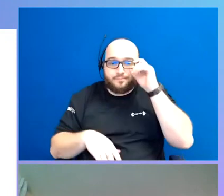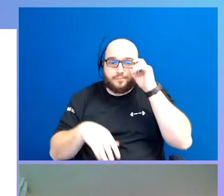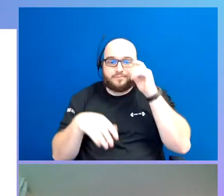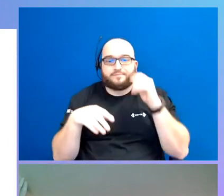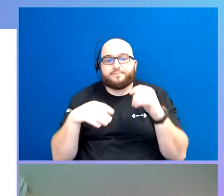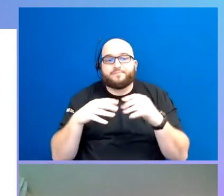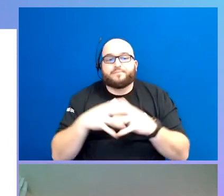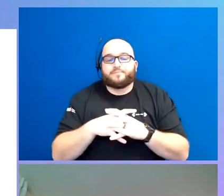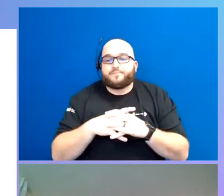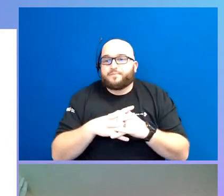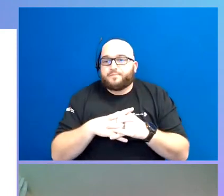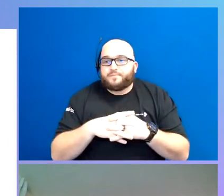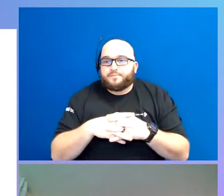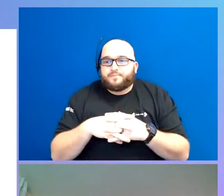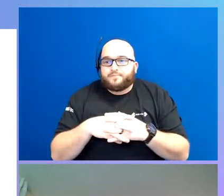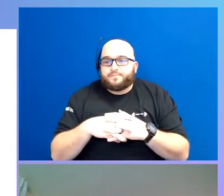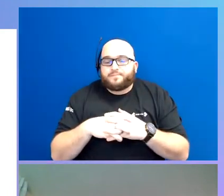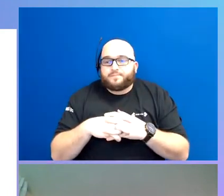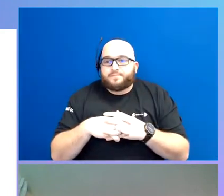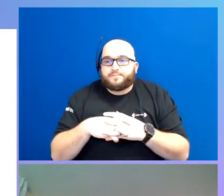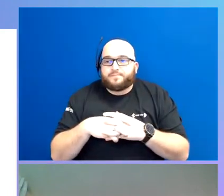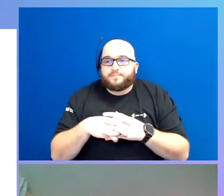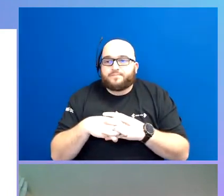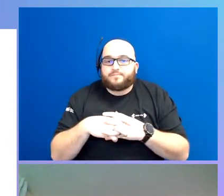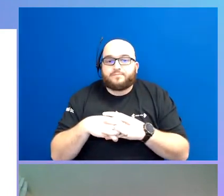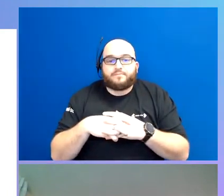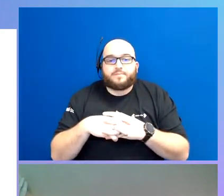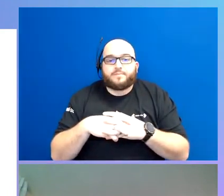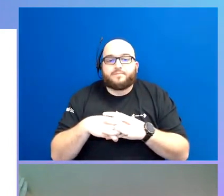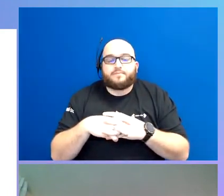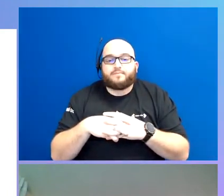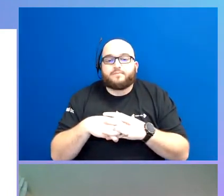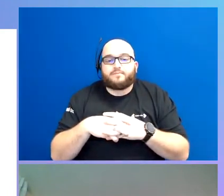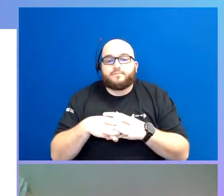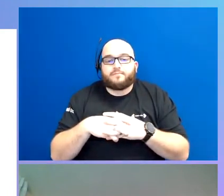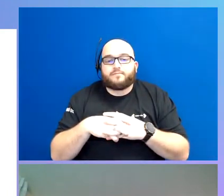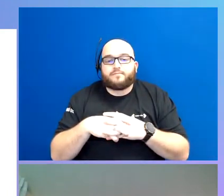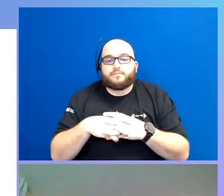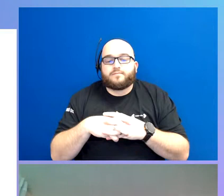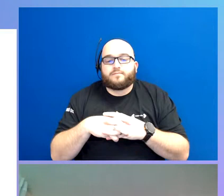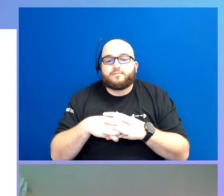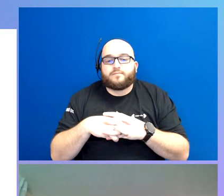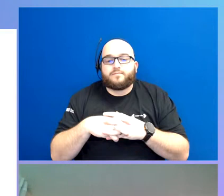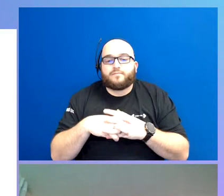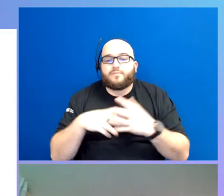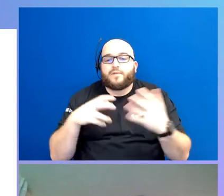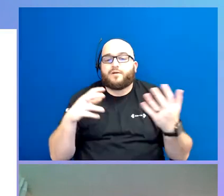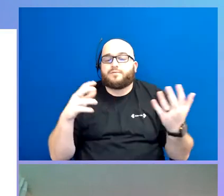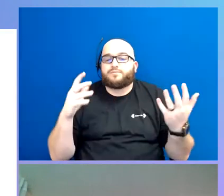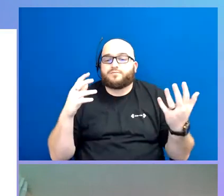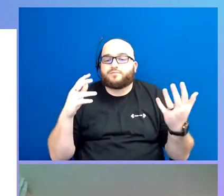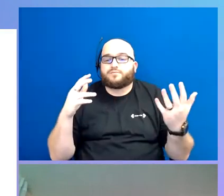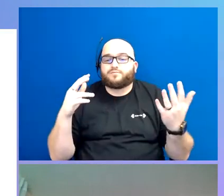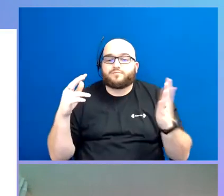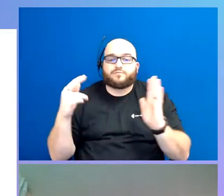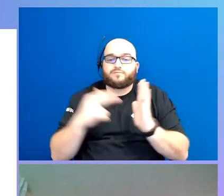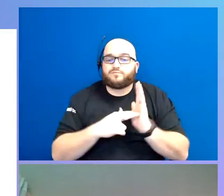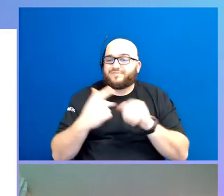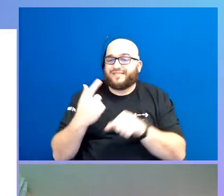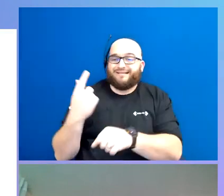. So so, um, and then, um, going